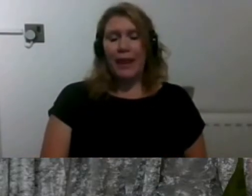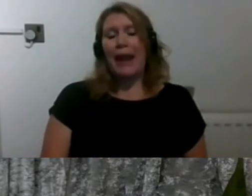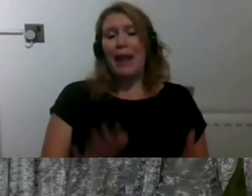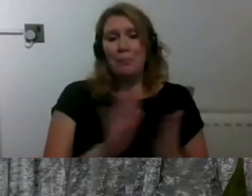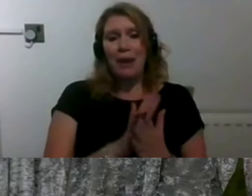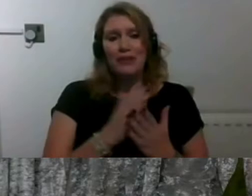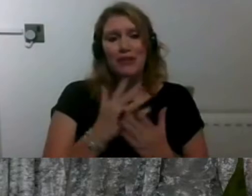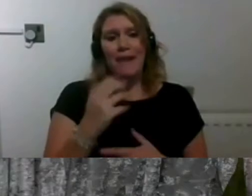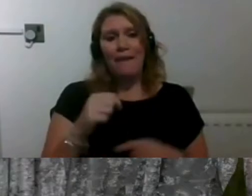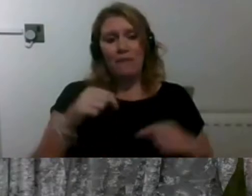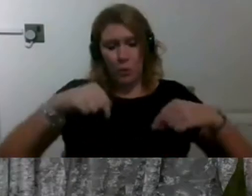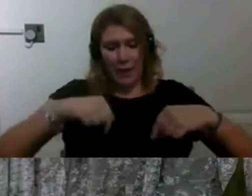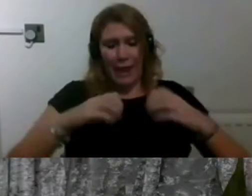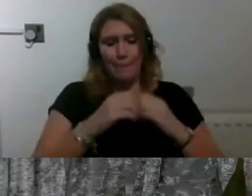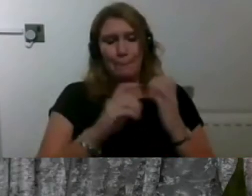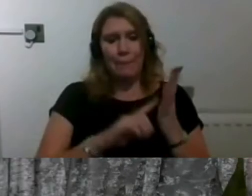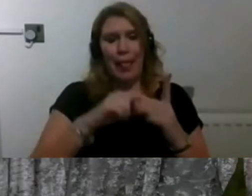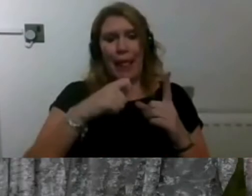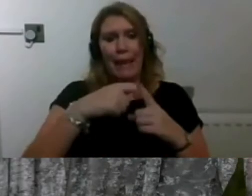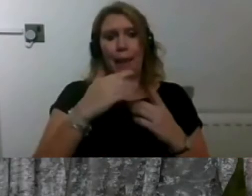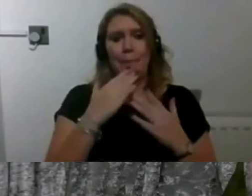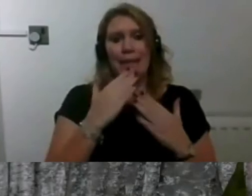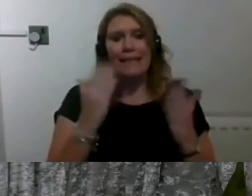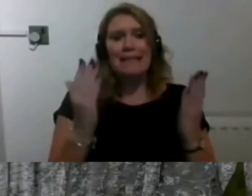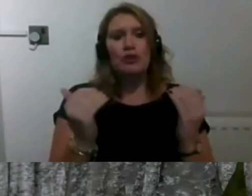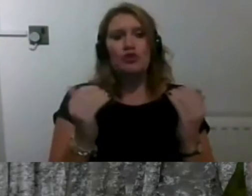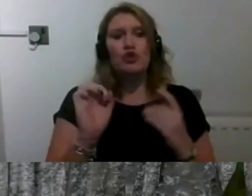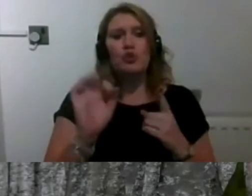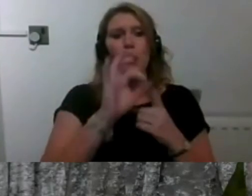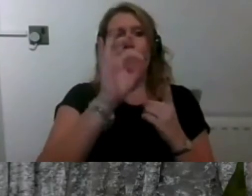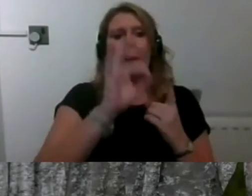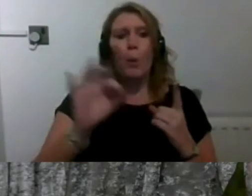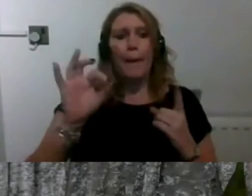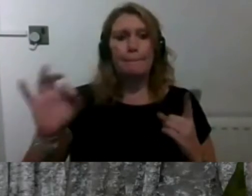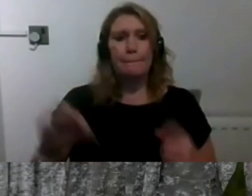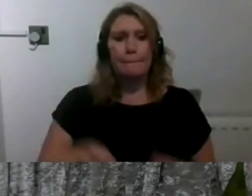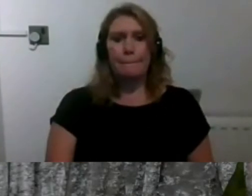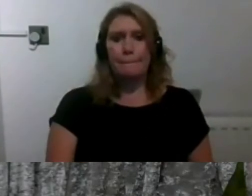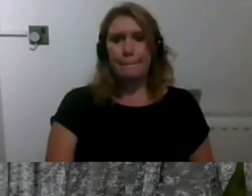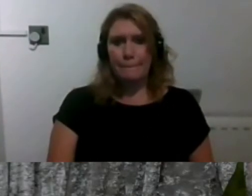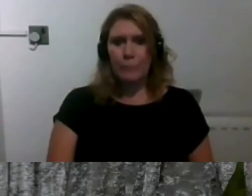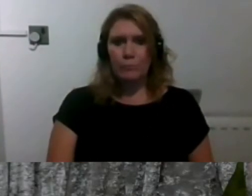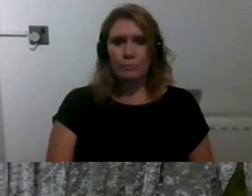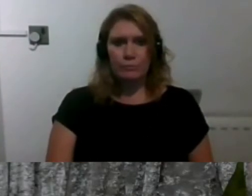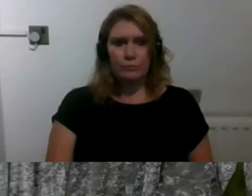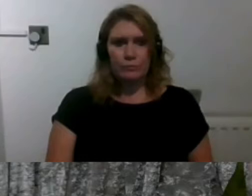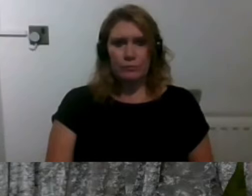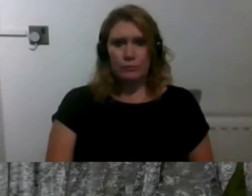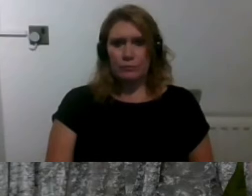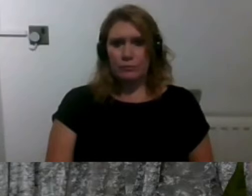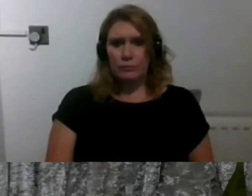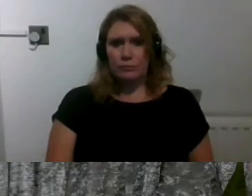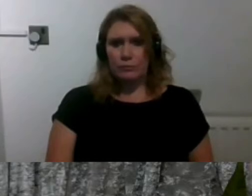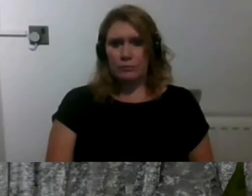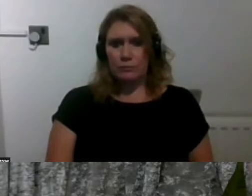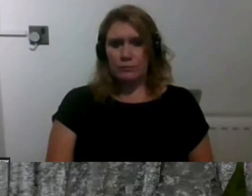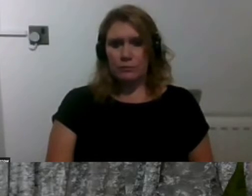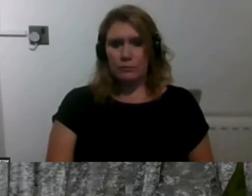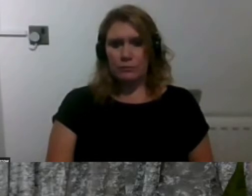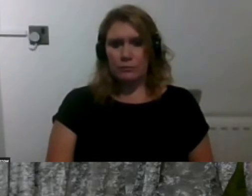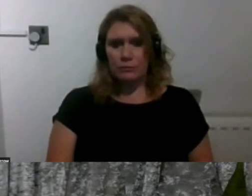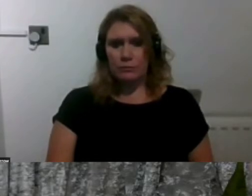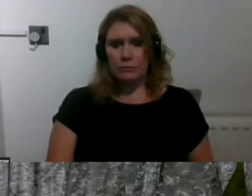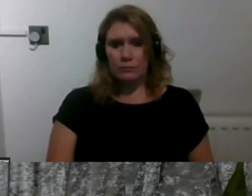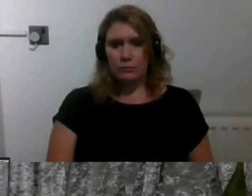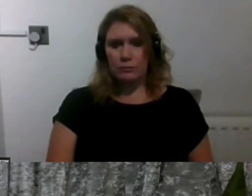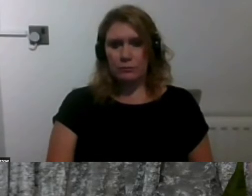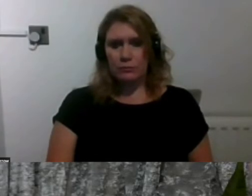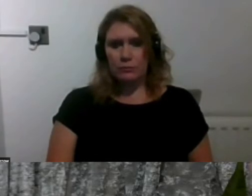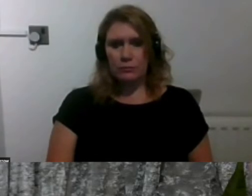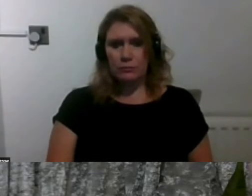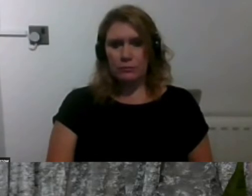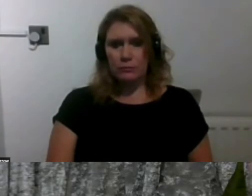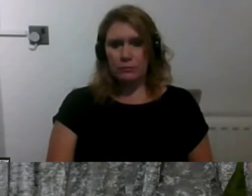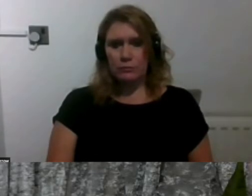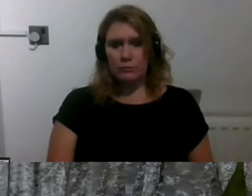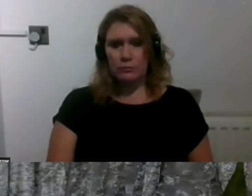You have got your microphone on mute.